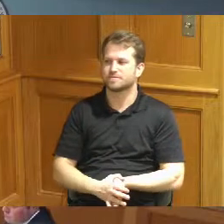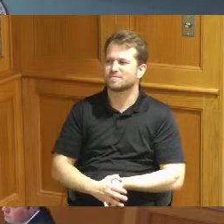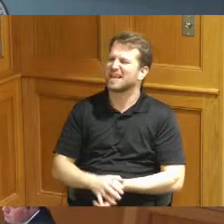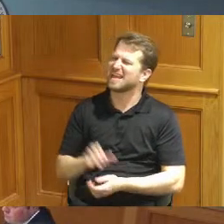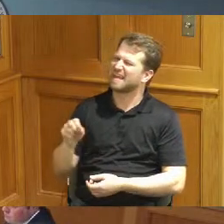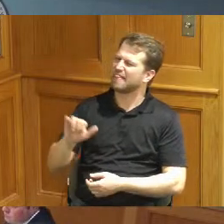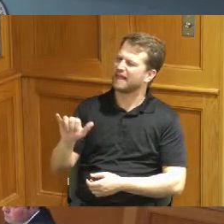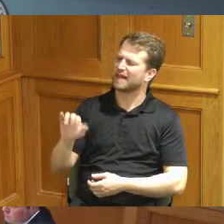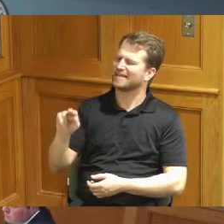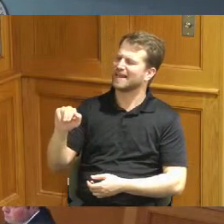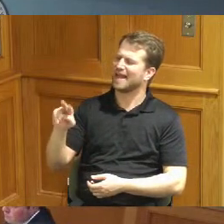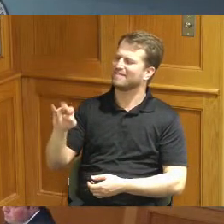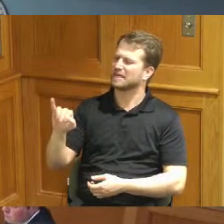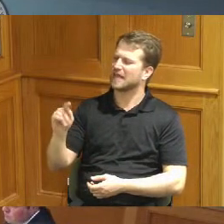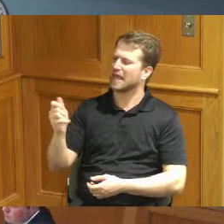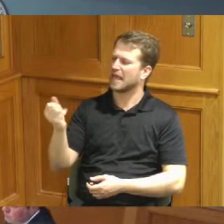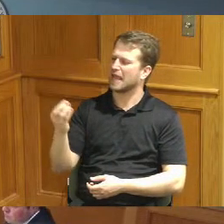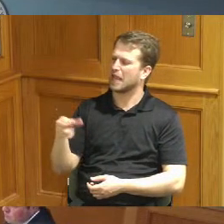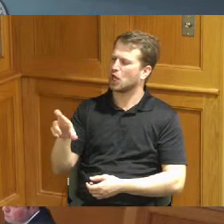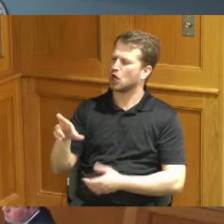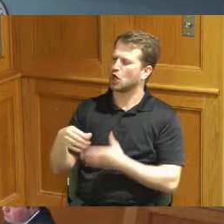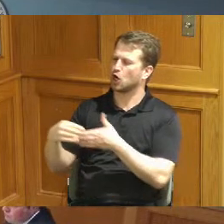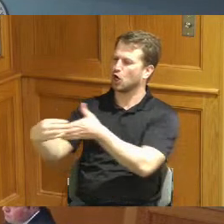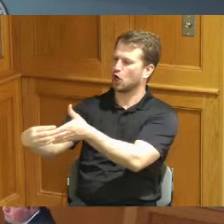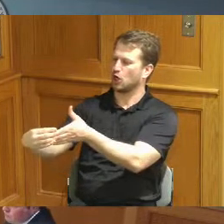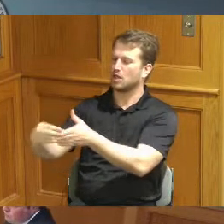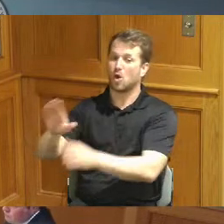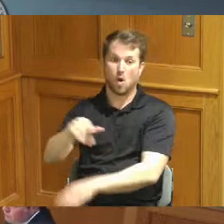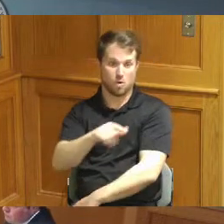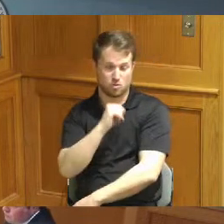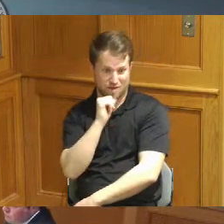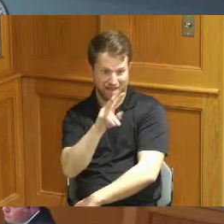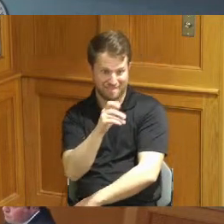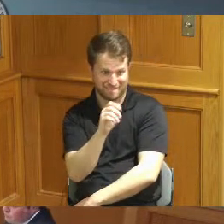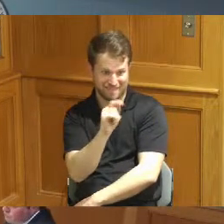it's not like someone says oh you're not a veteran I can't help you let me keep moving oh no you